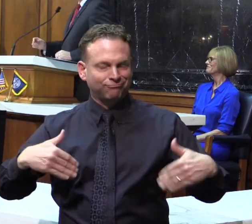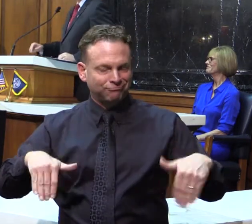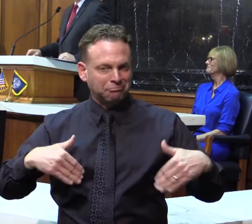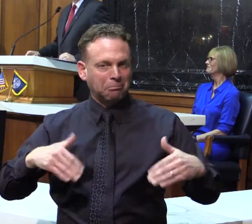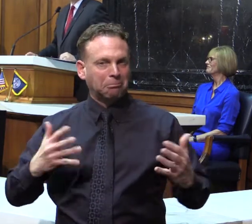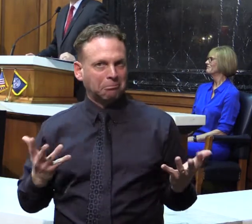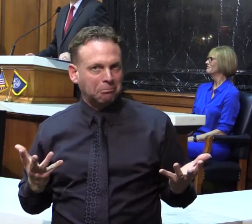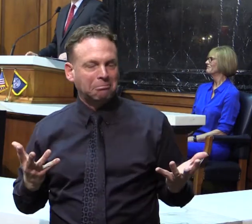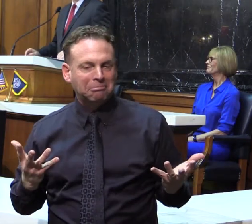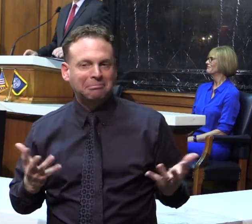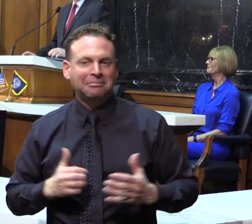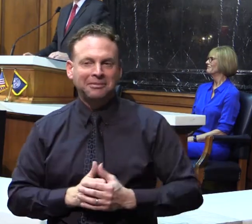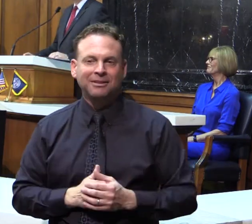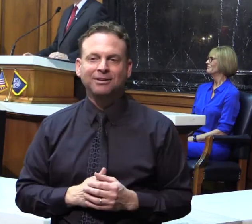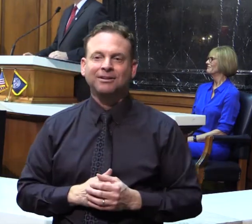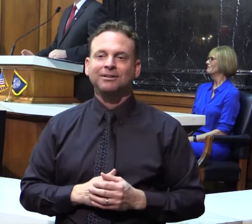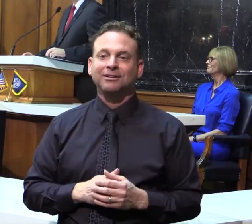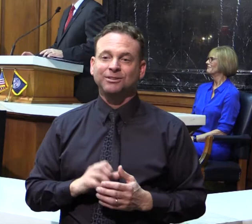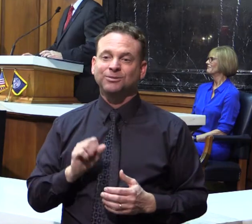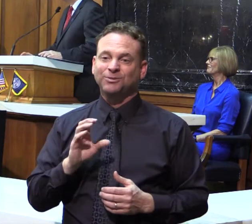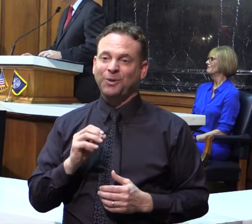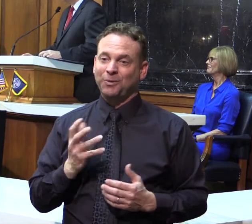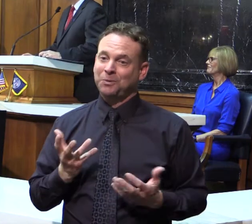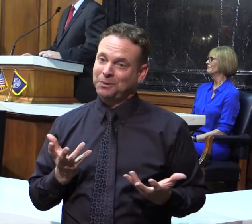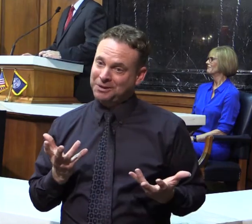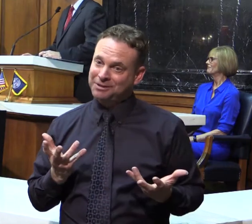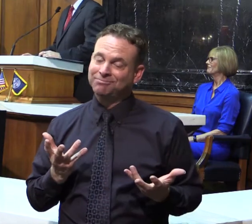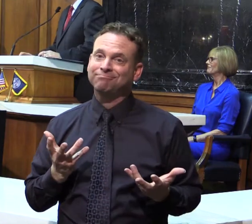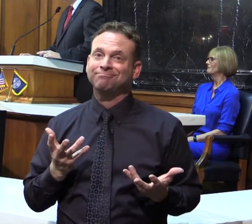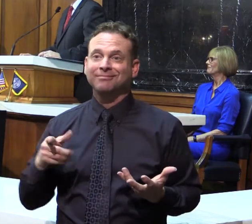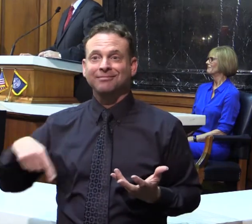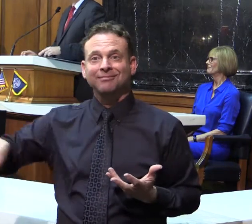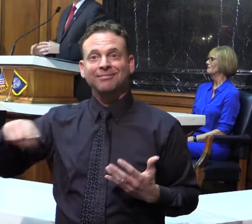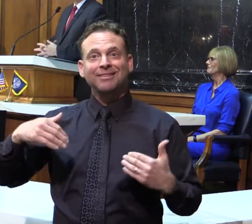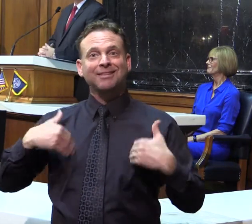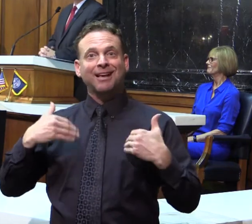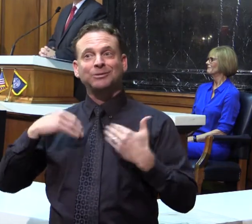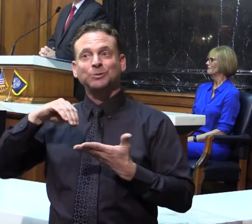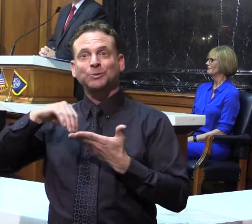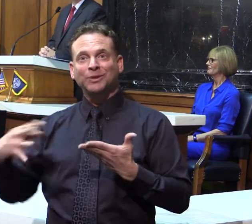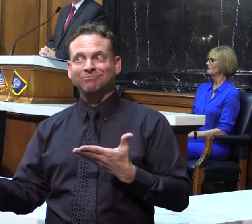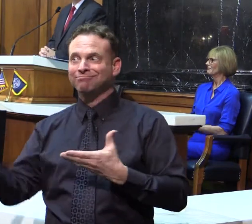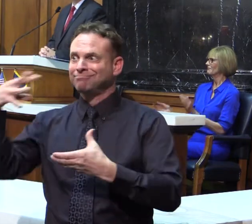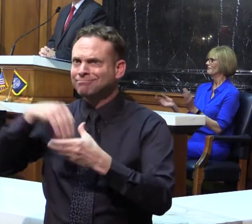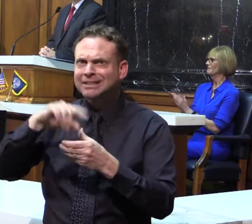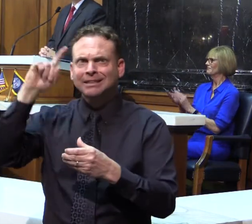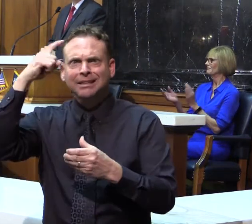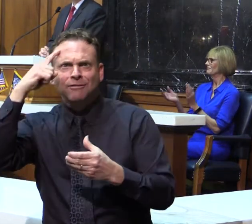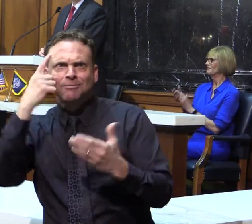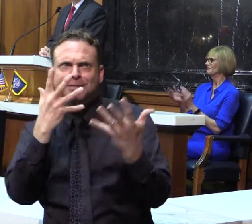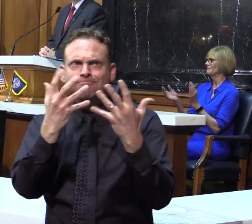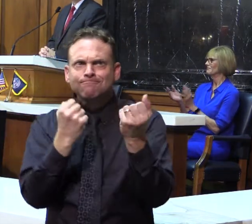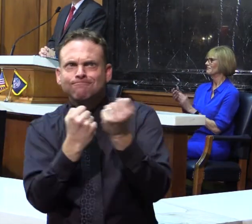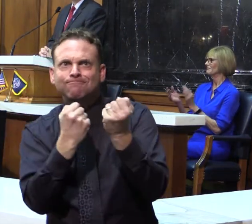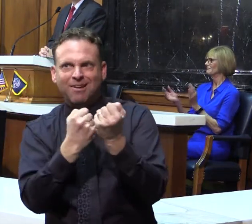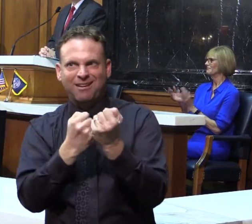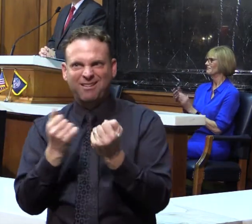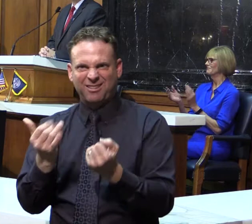I’m taking up their cause this year and I ask you to join us!